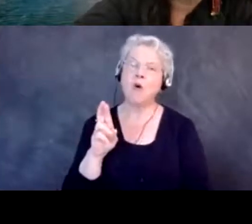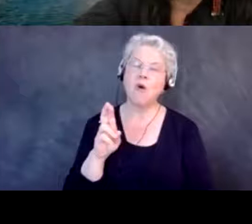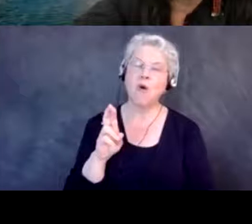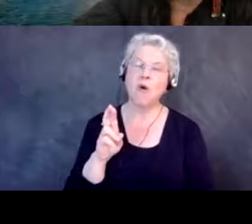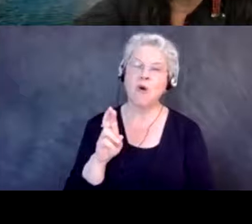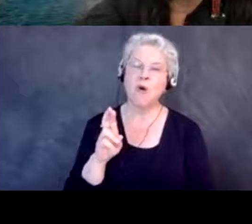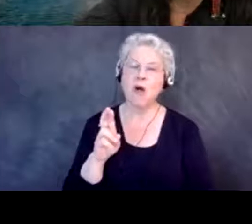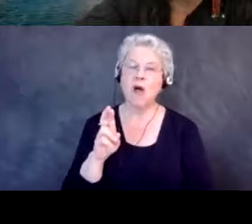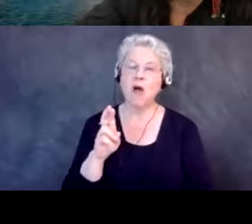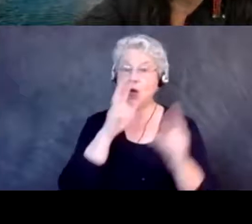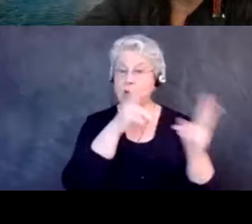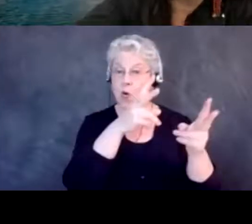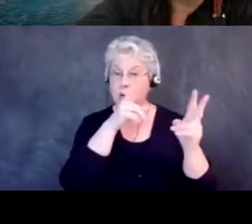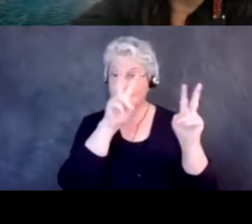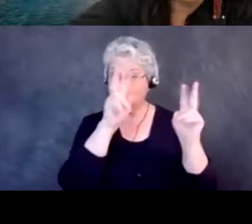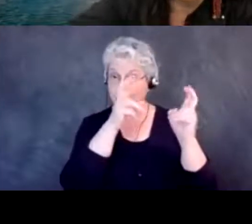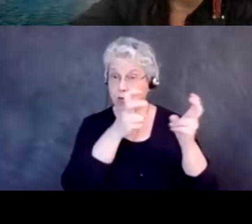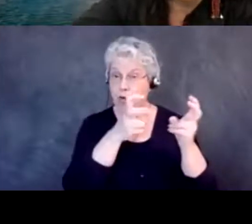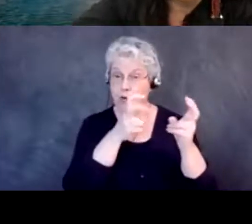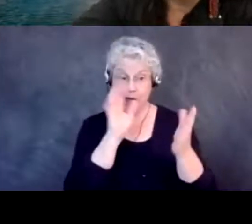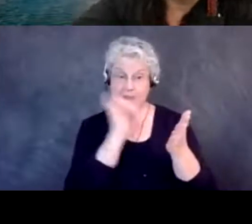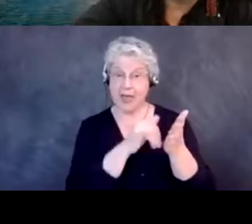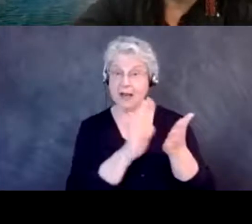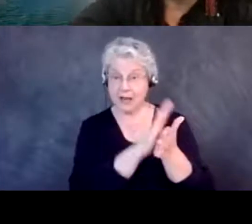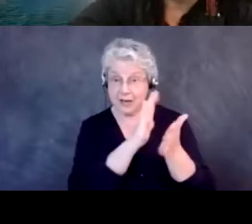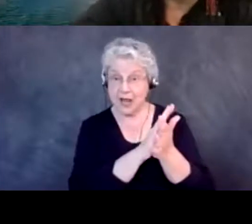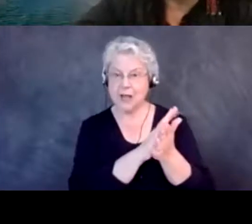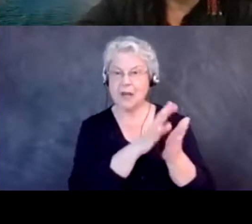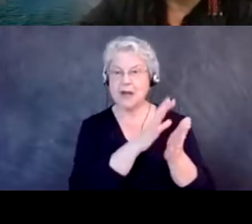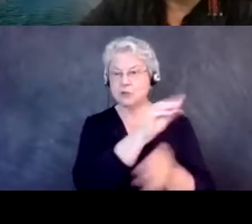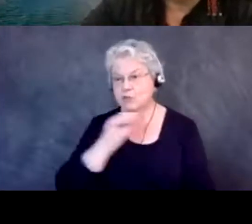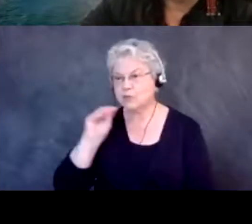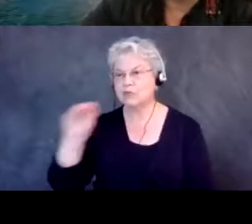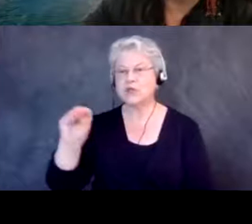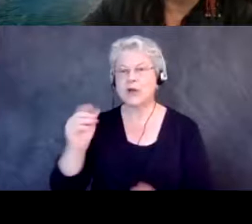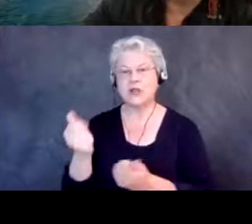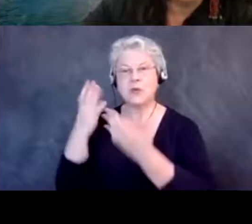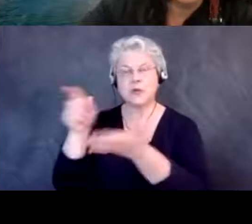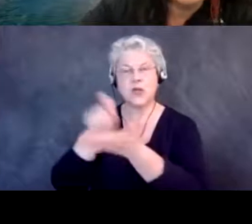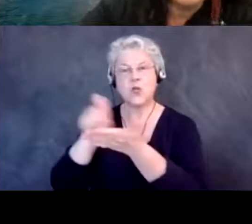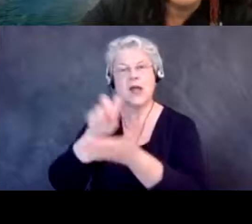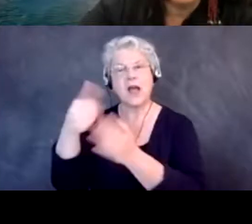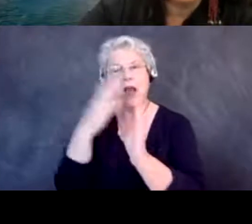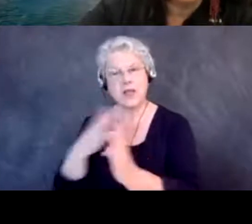quote the CCP when I'm writing things and working on other plans just to show the community support.